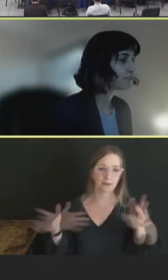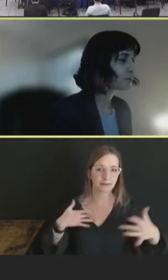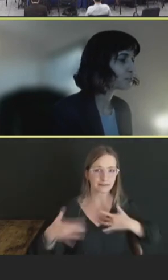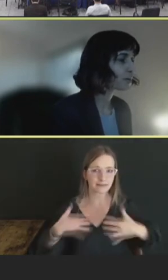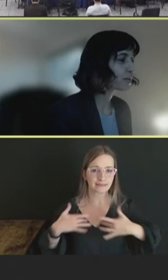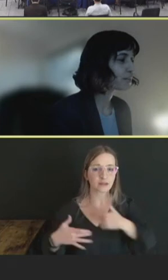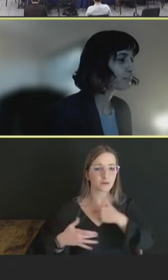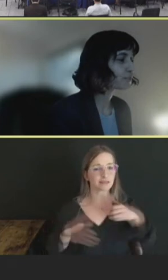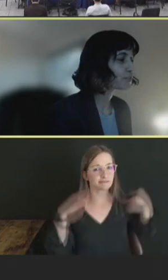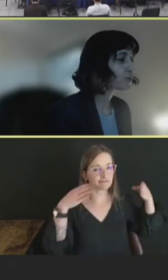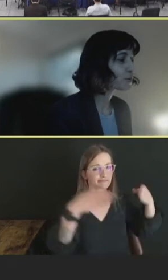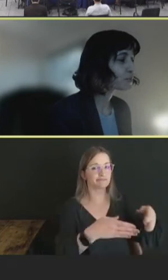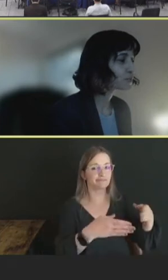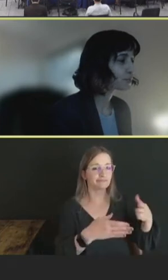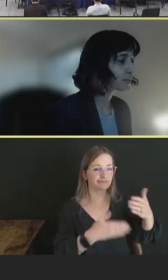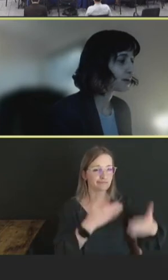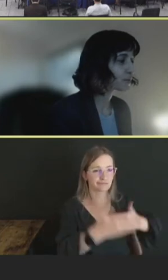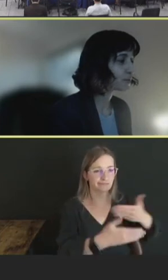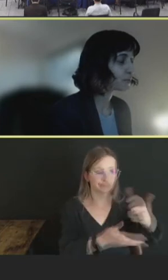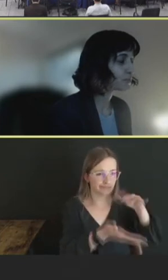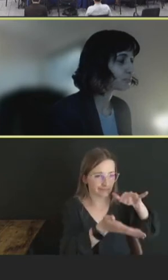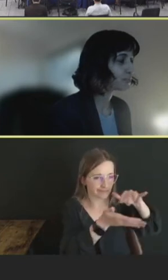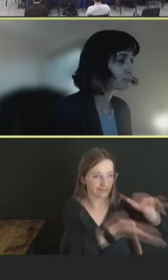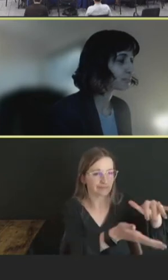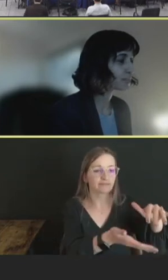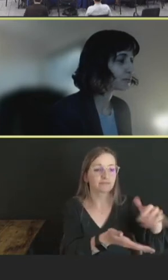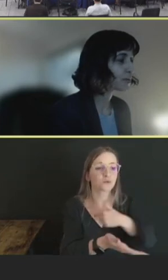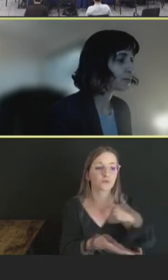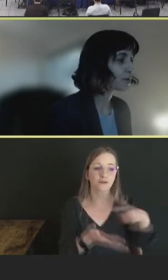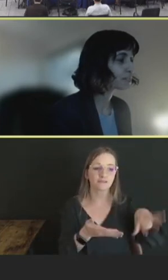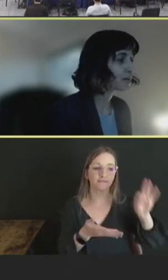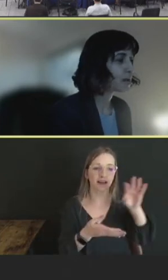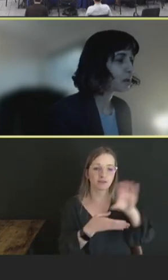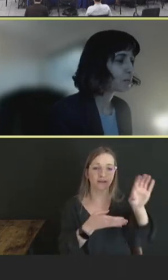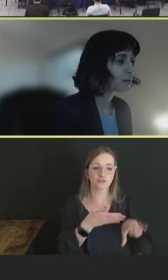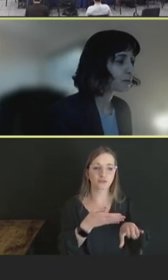have demonstrated that there is no increased risk of autoimmune disease including MS among